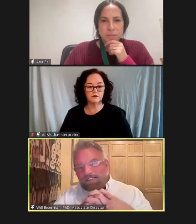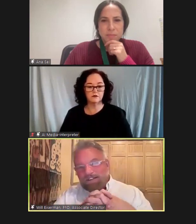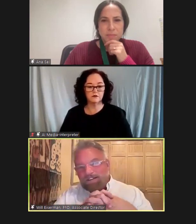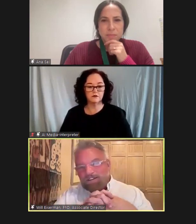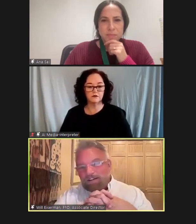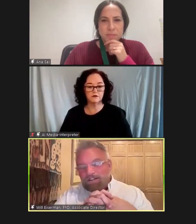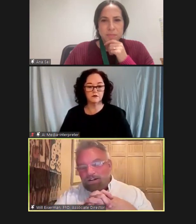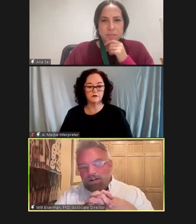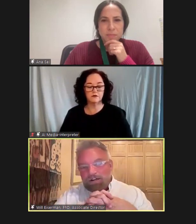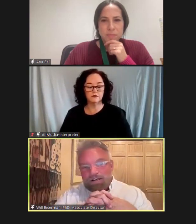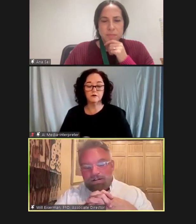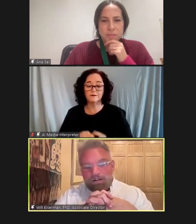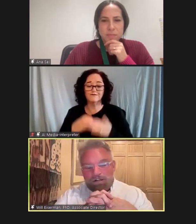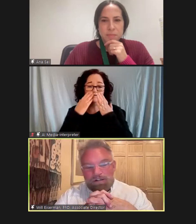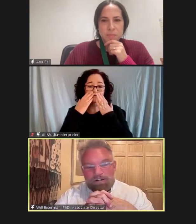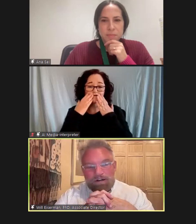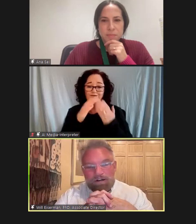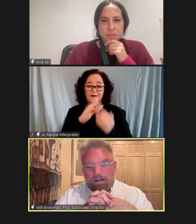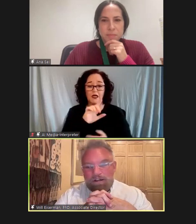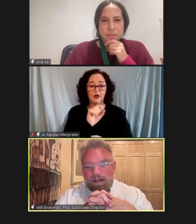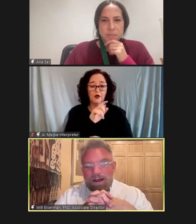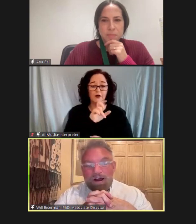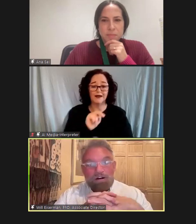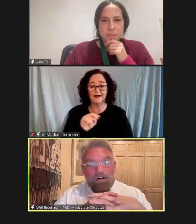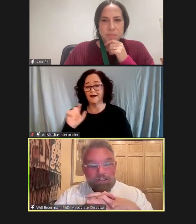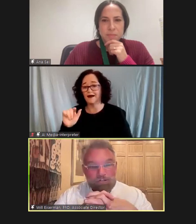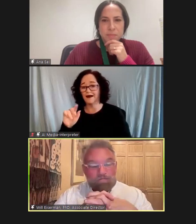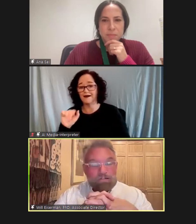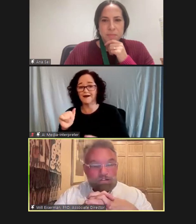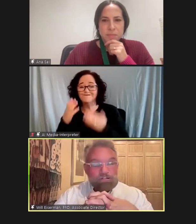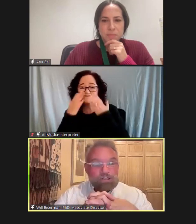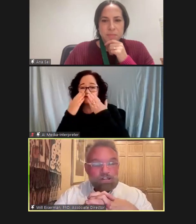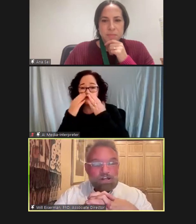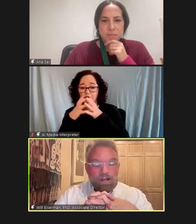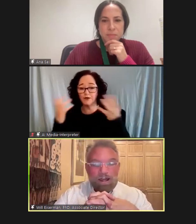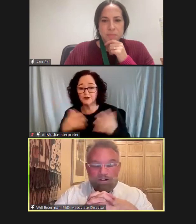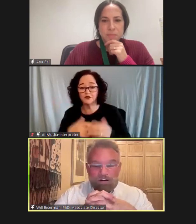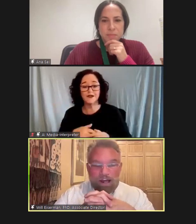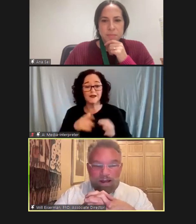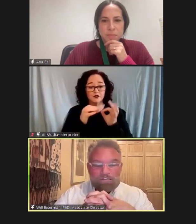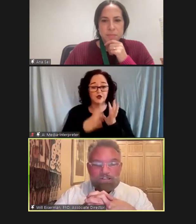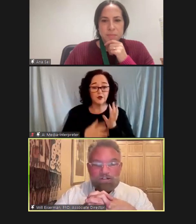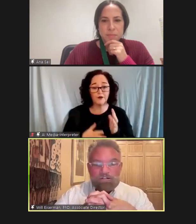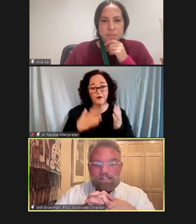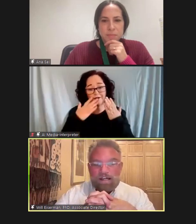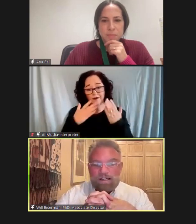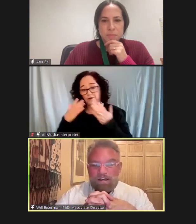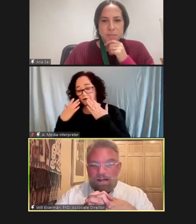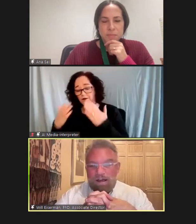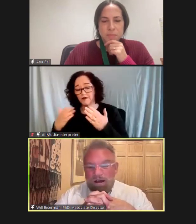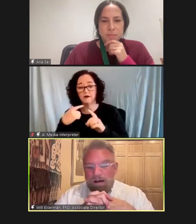thank Logan Logan and Anna our